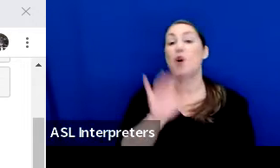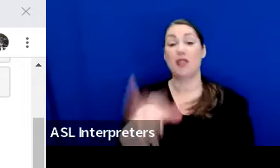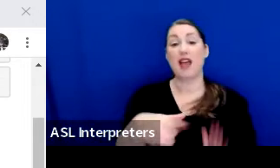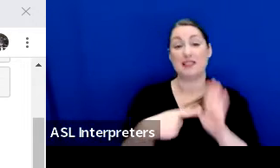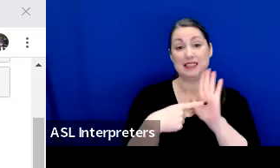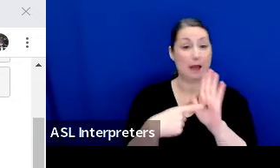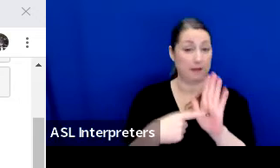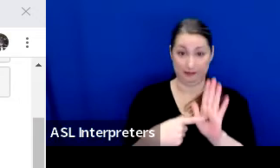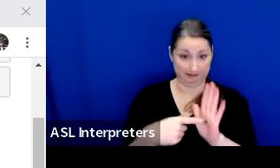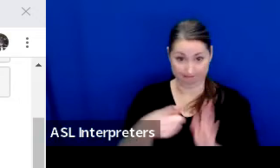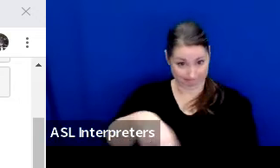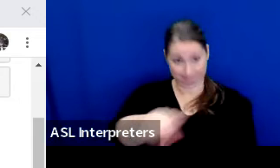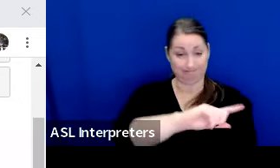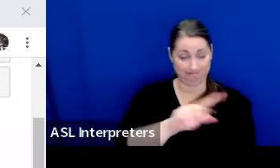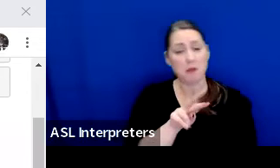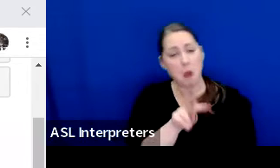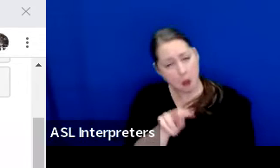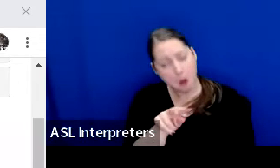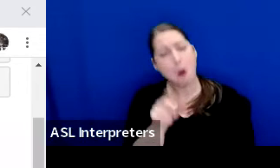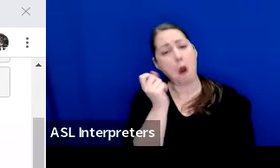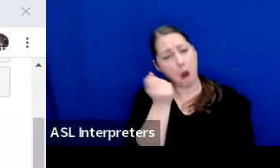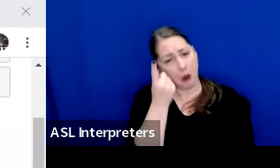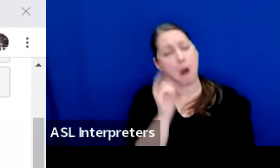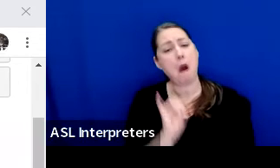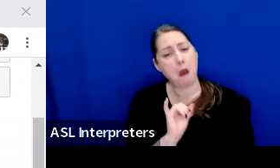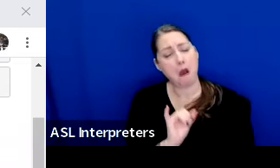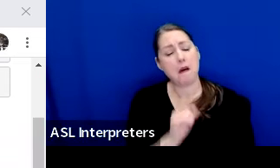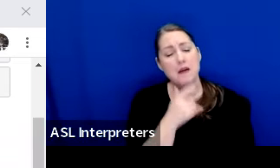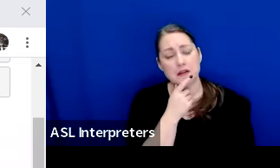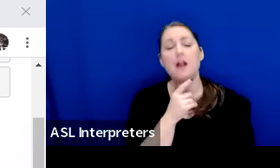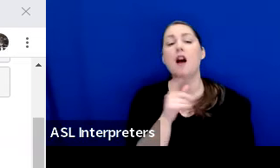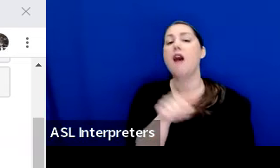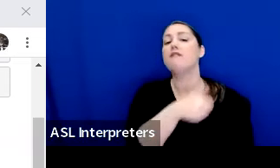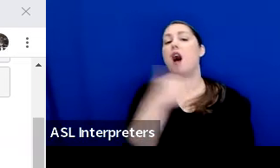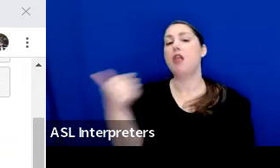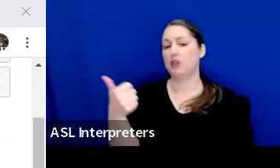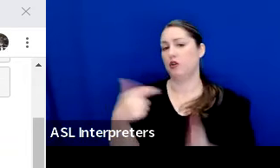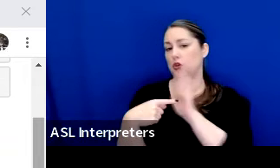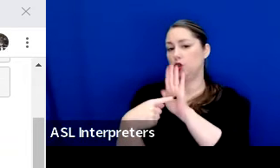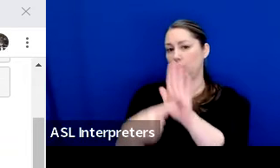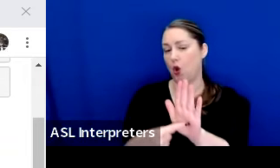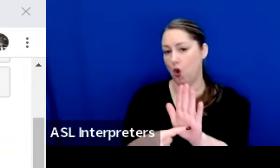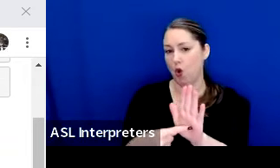And, you know, we have created. Let me I'm going to go and I'm going to show you the mild math system now.